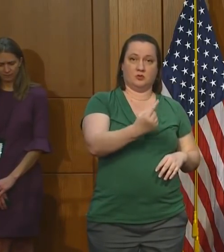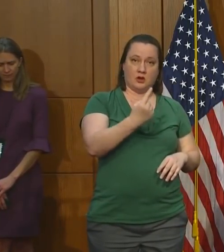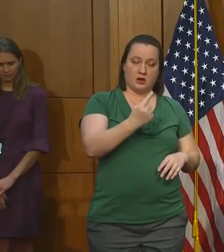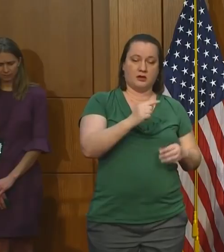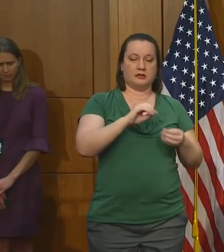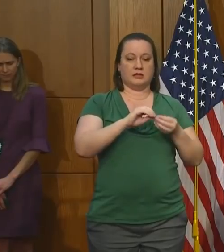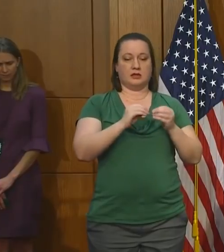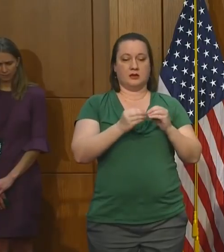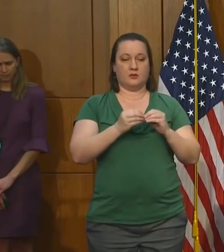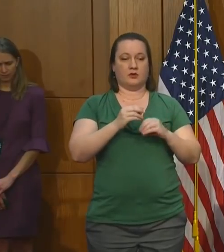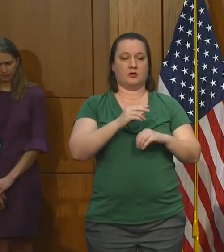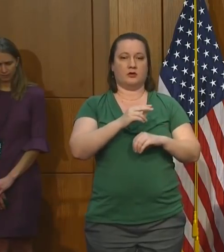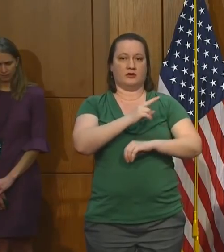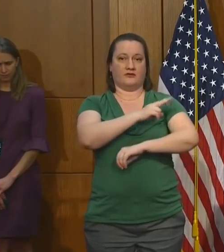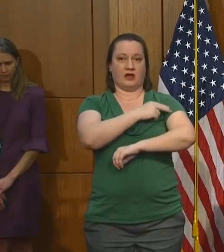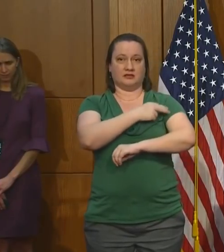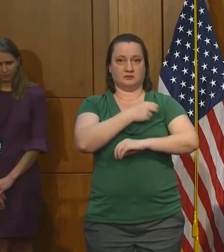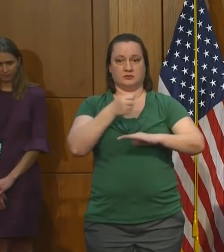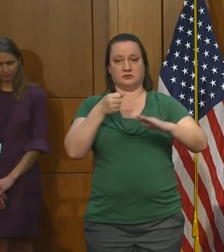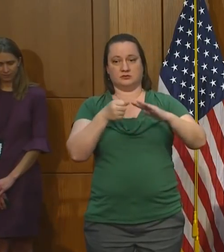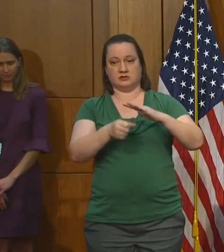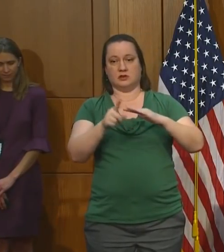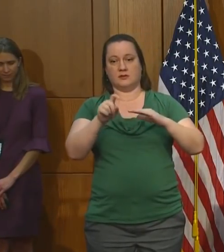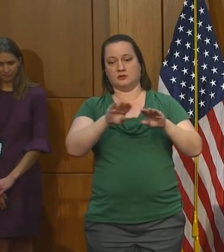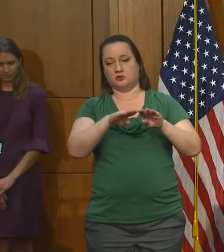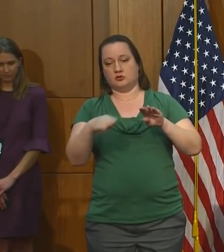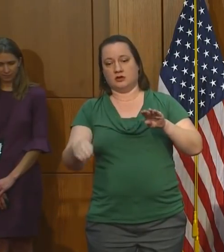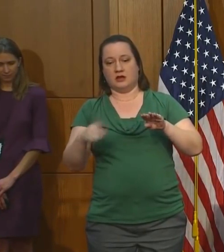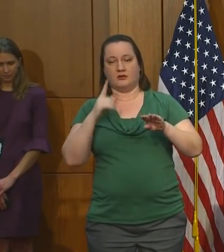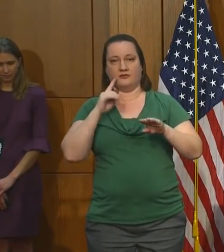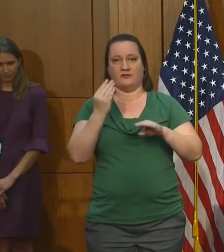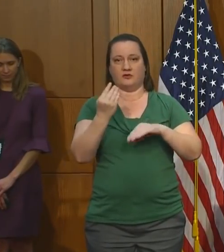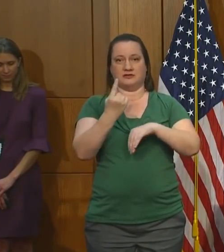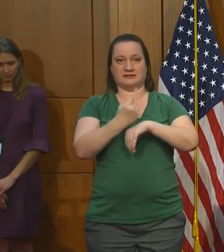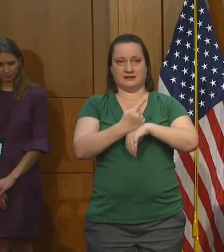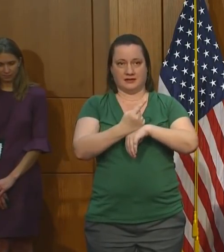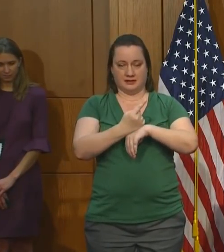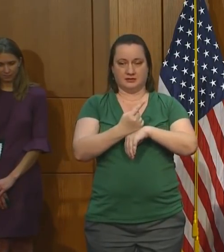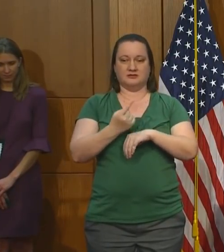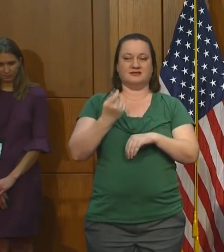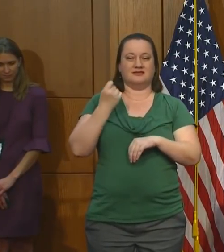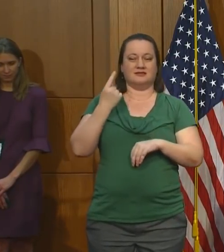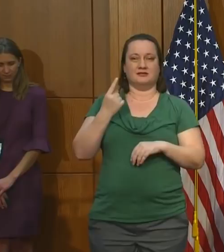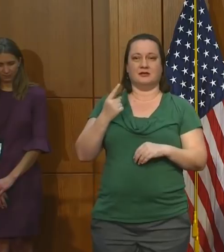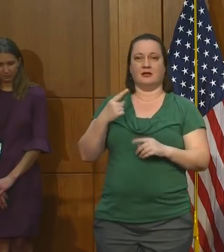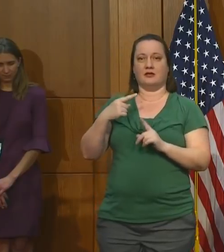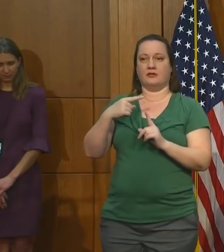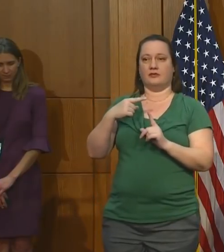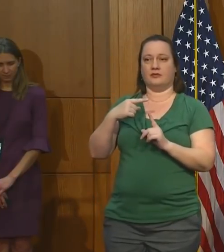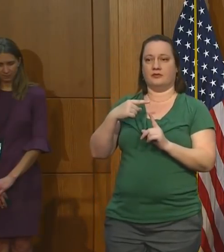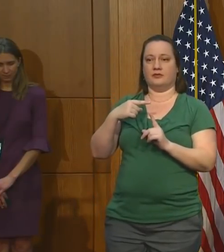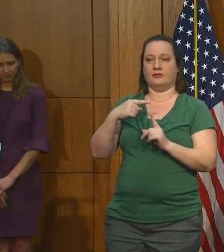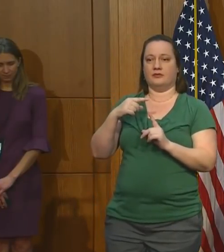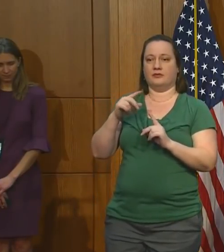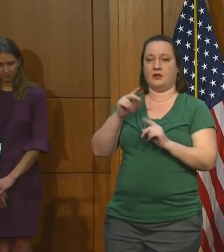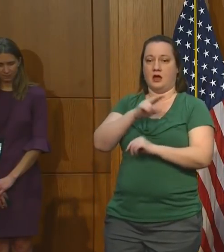GENERALLY VPM. I'M GOVERNOR YOU REPEATEDLY THAT A ORDER TO FORWARD WITH STATE FARM IS THAT A GOOD NUMBER IF POSSIBLE HAVE TO GO DOWN FOR A PERIOD OF